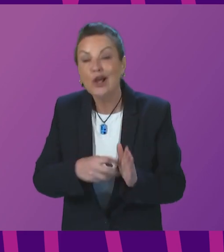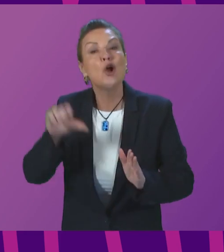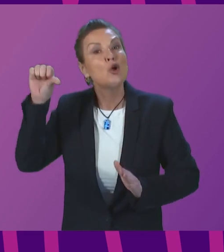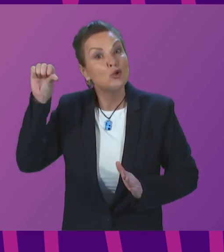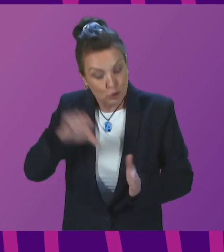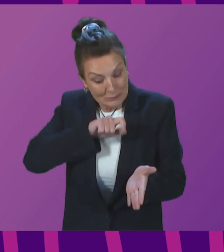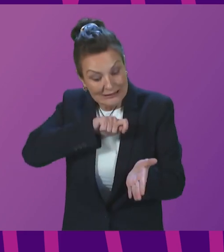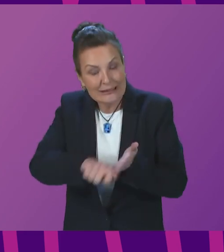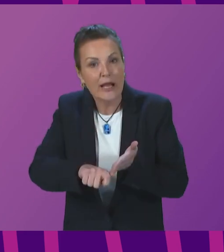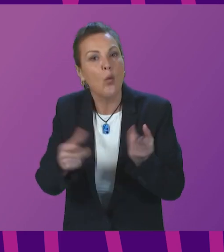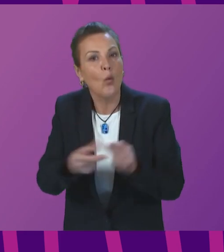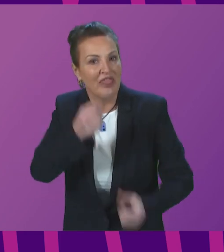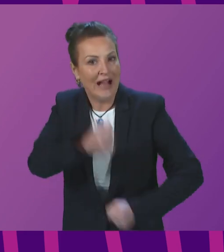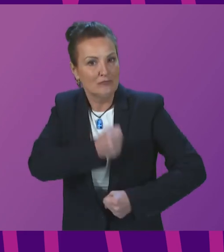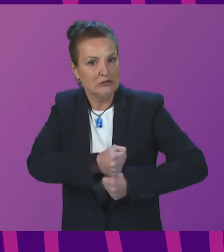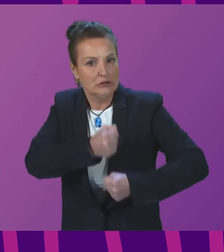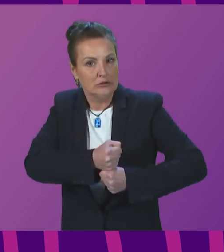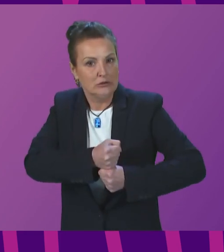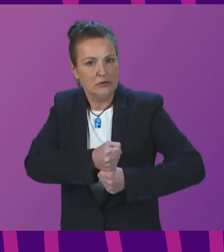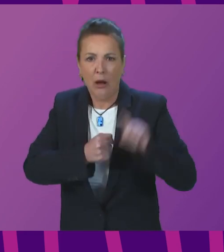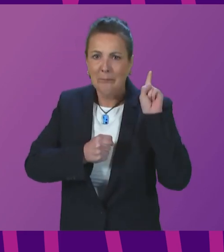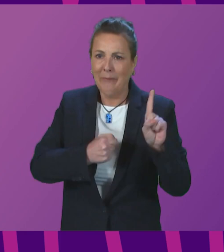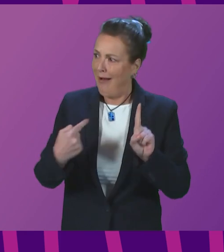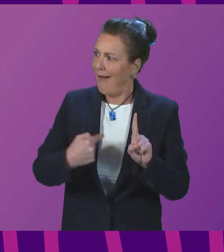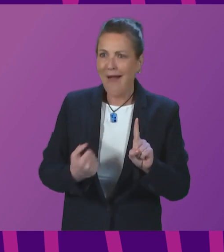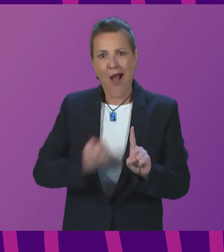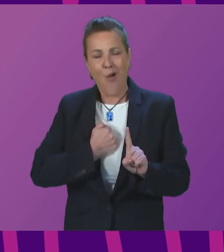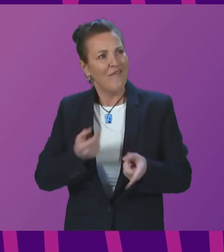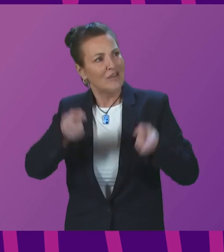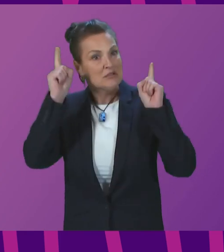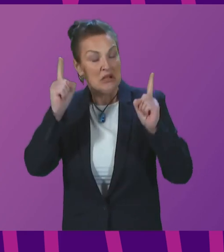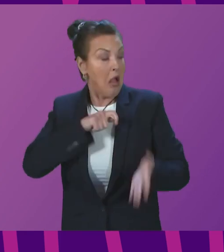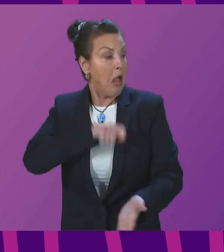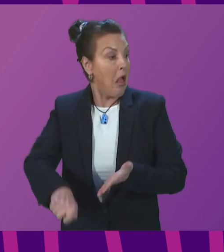yet that is exactly what the First Minister did, knowing the risks.